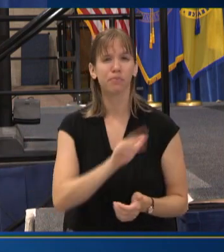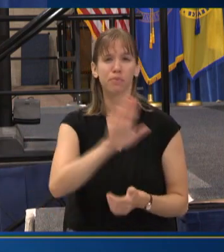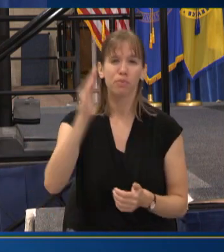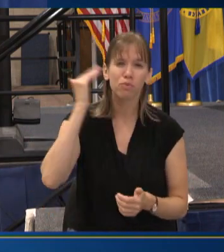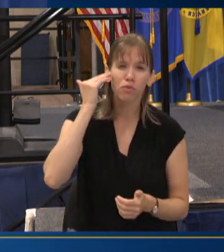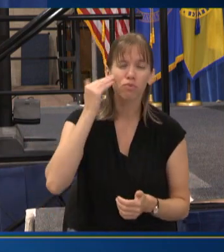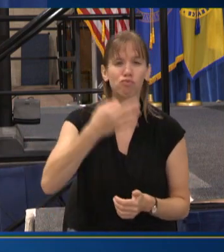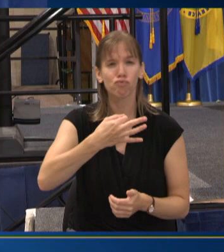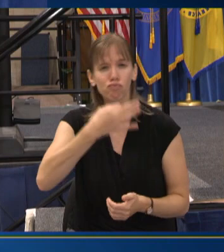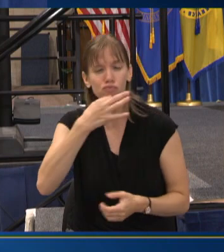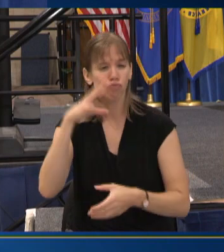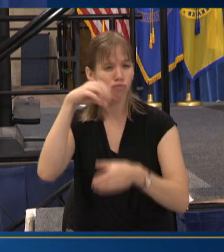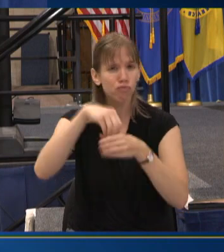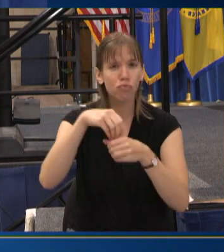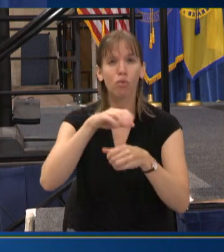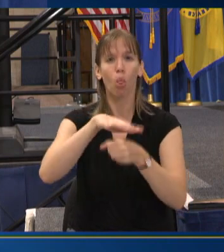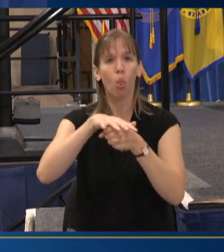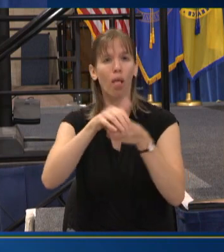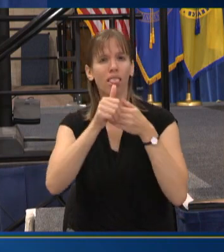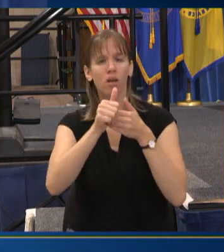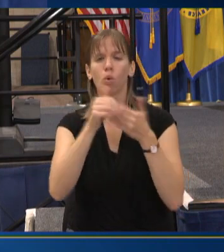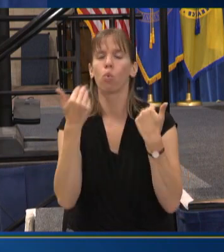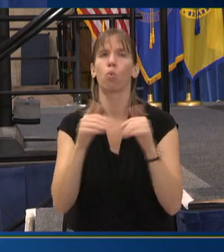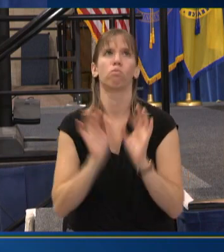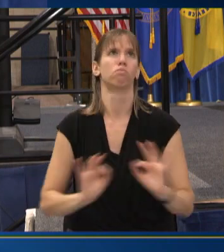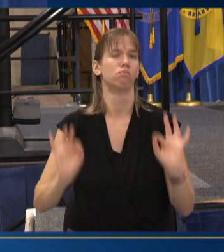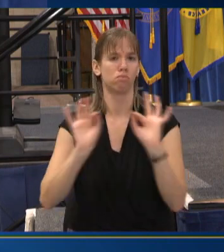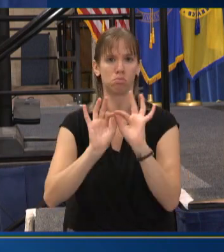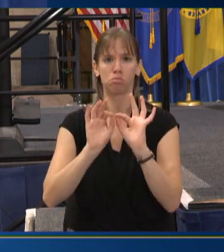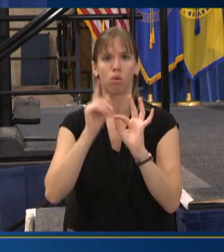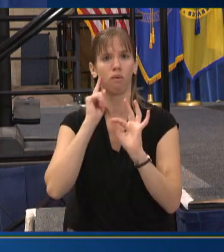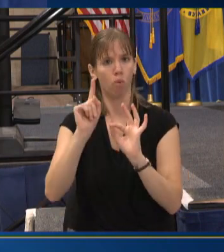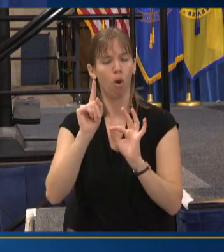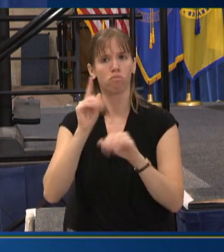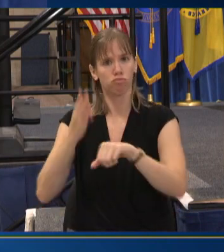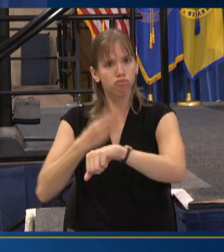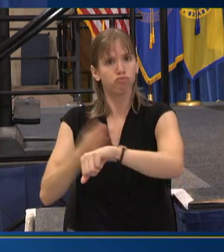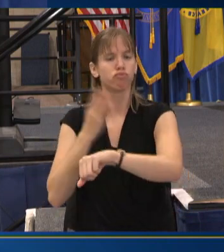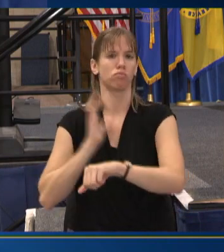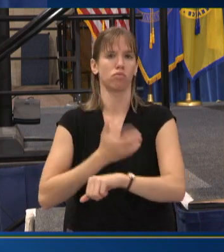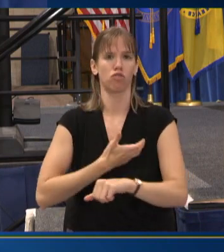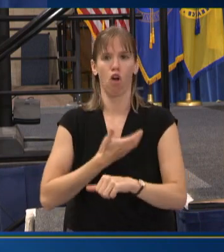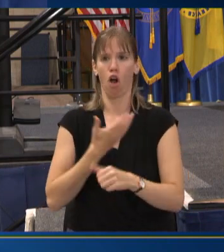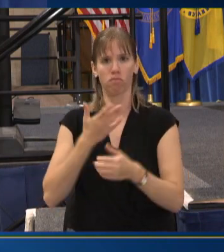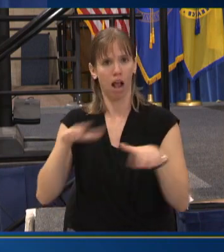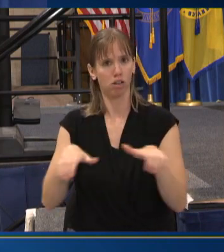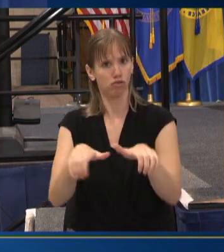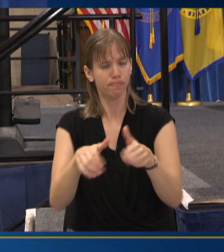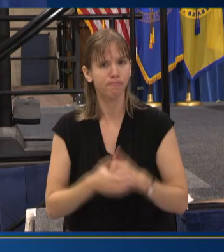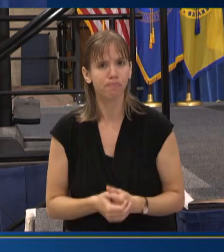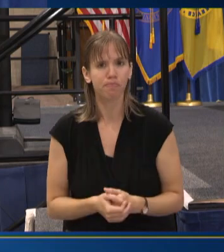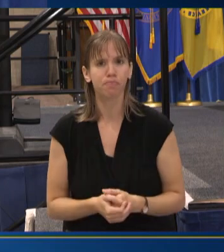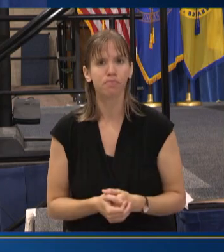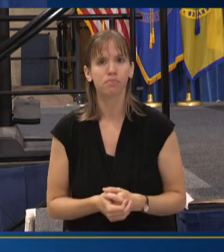leadership is invaluable in advancing meaningful action. Climate change is impacting the health of